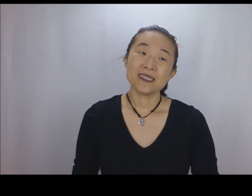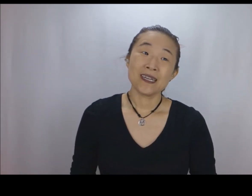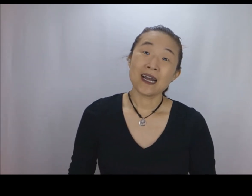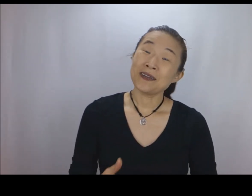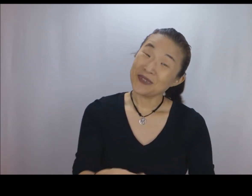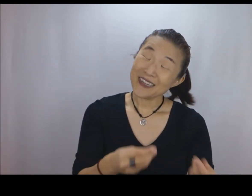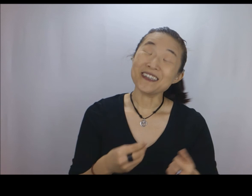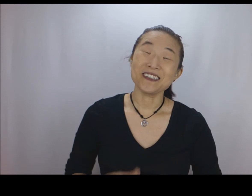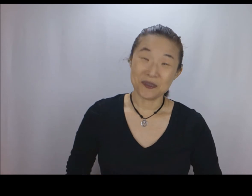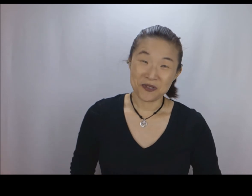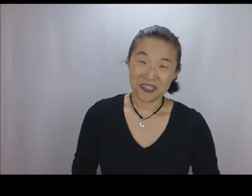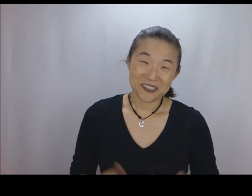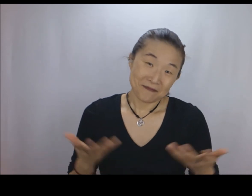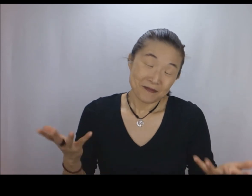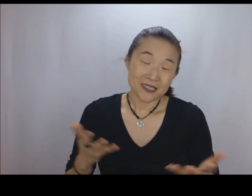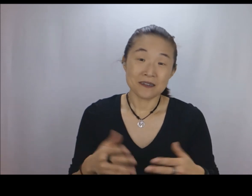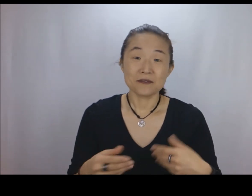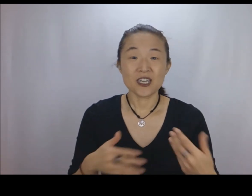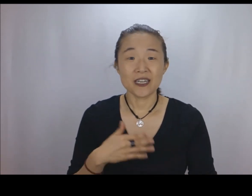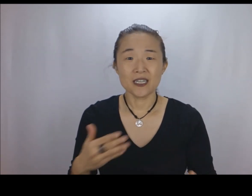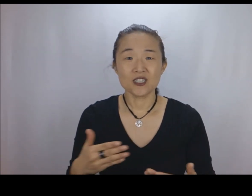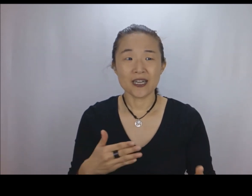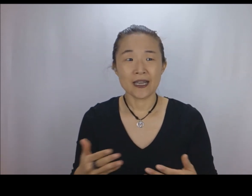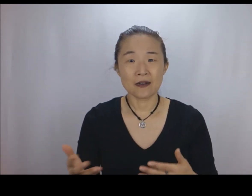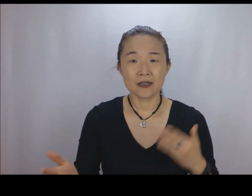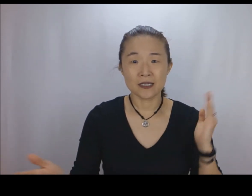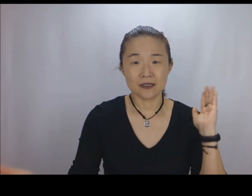whereas they would be saying, "I am taking these books." So check in and check out